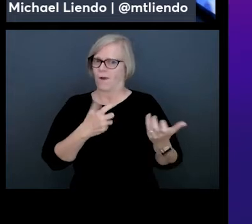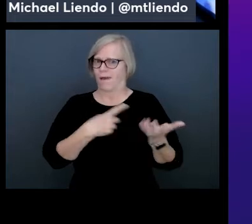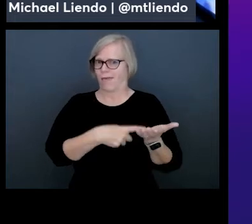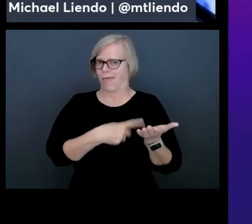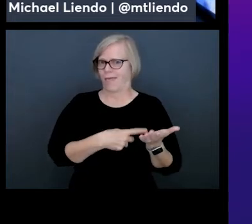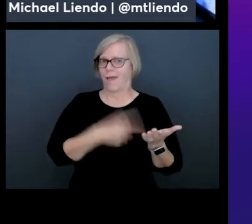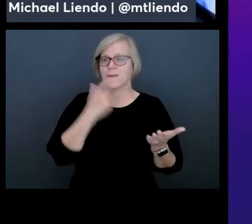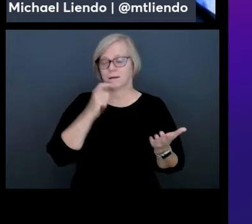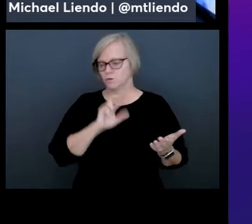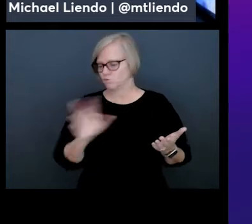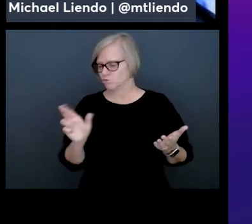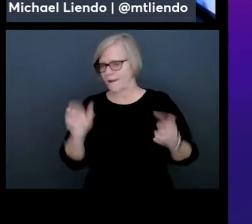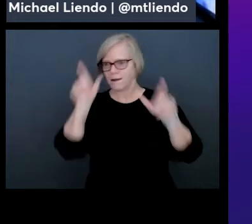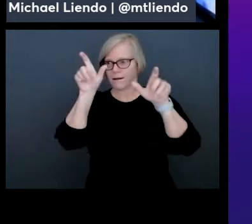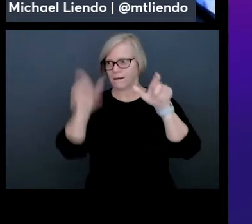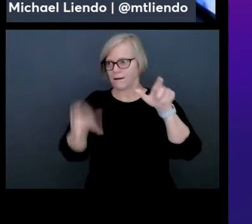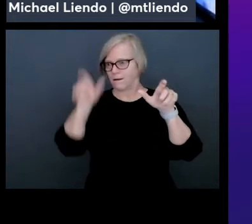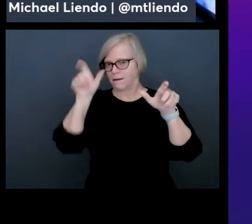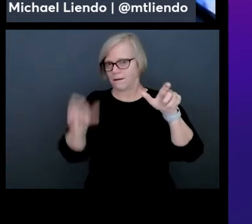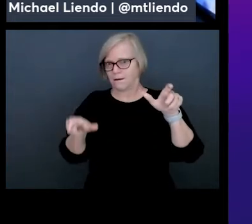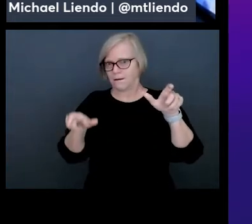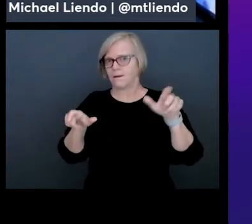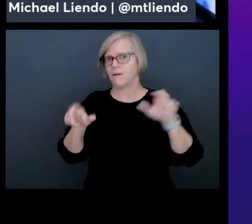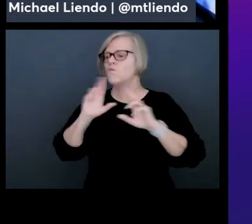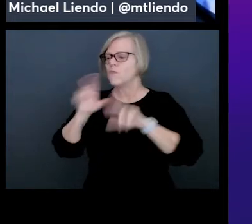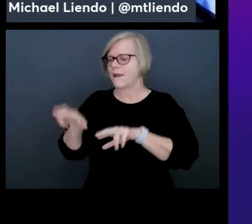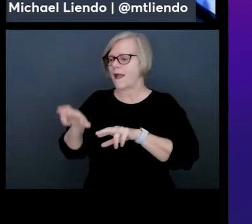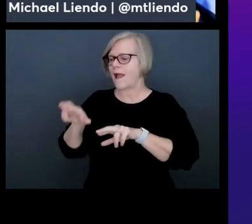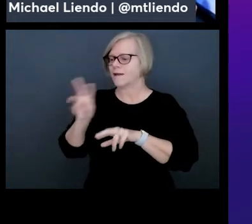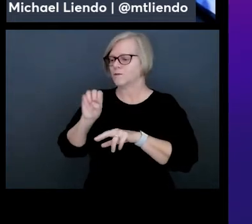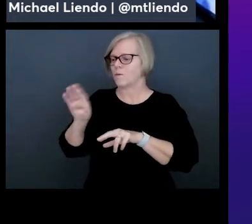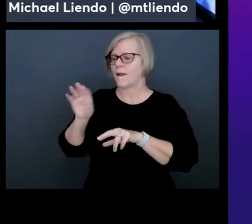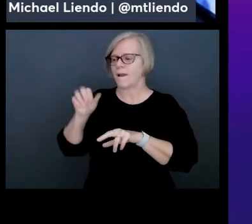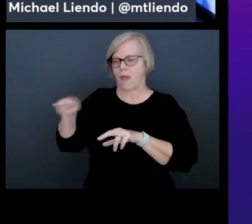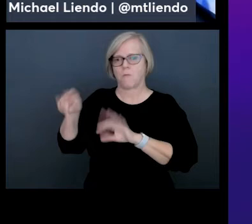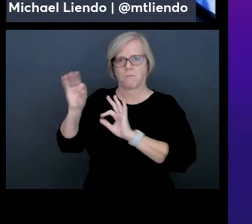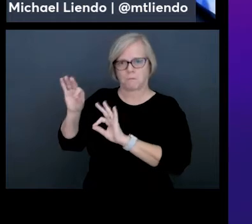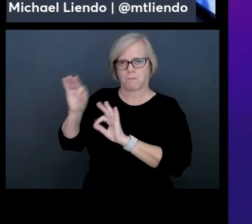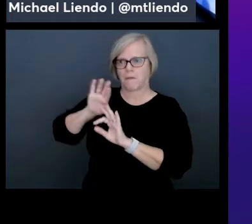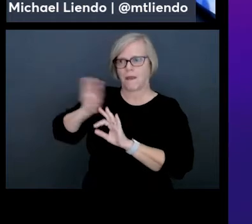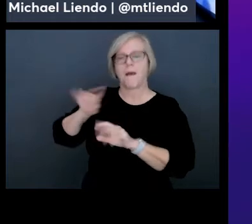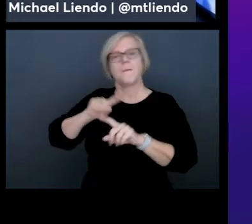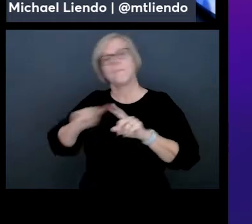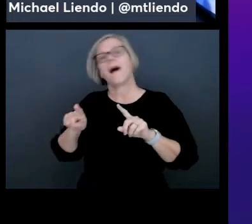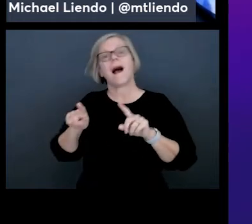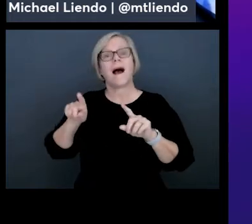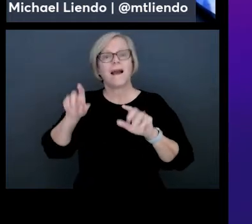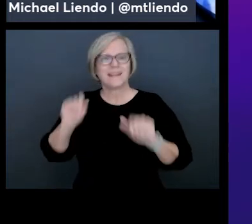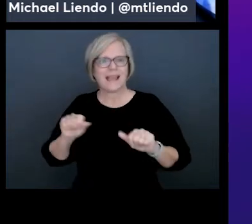we have a React web application, but you can share and as you're building out all of your Amplify services,